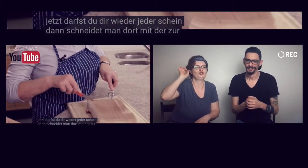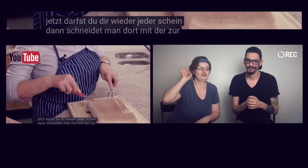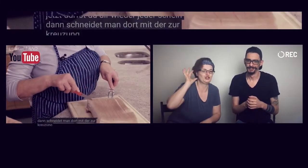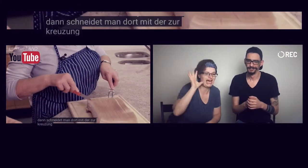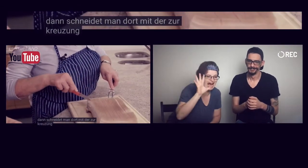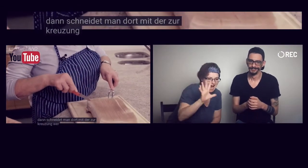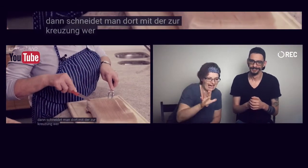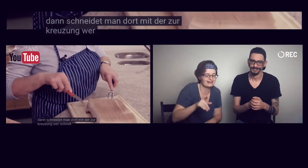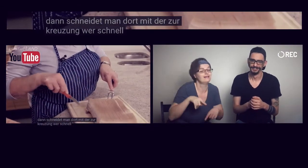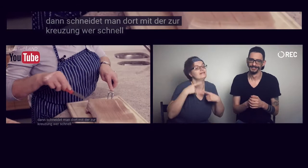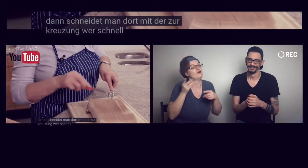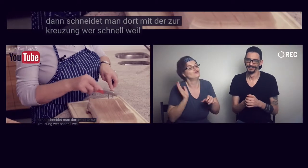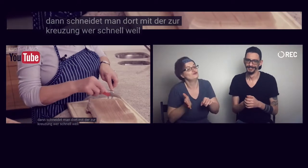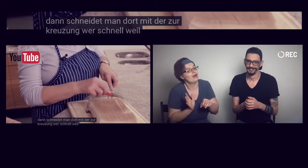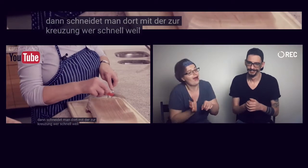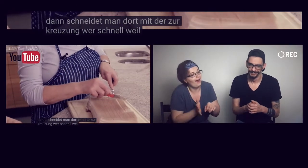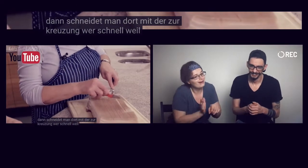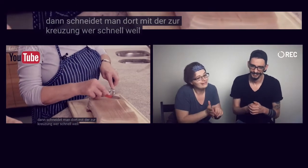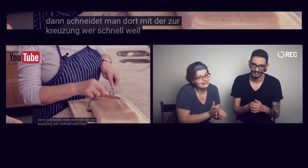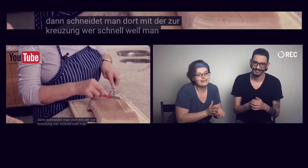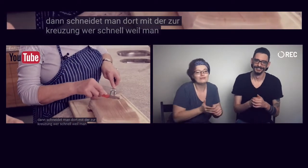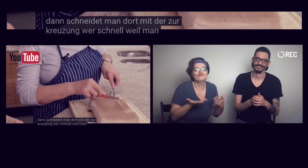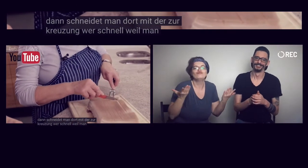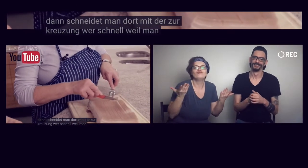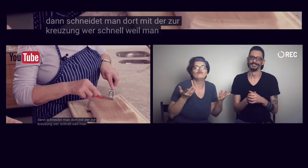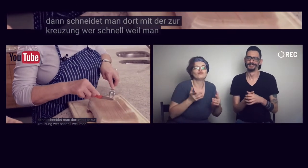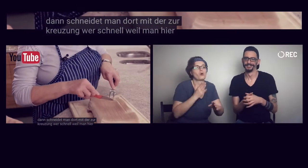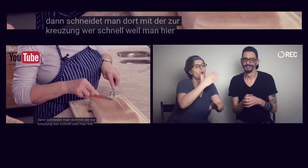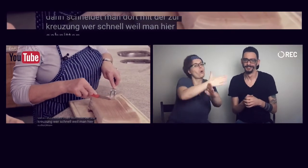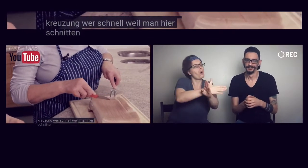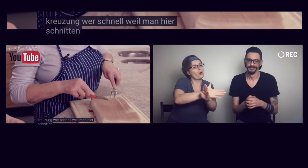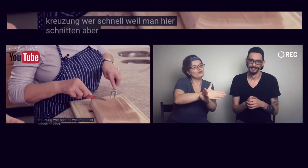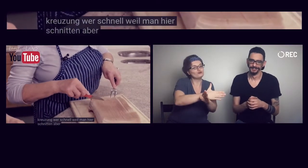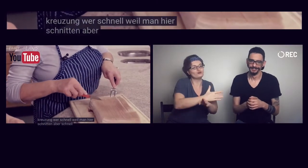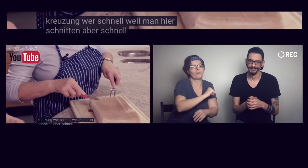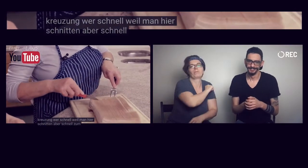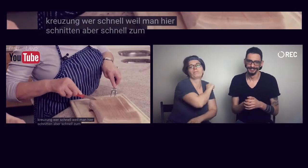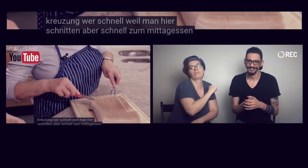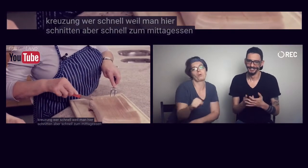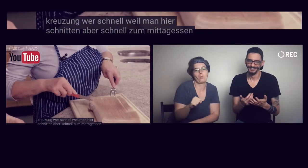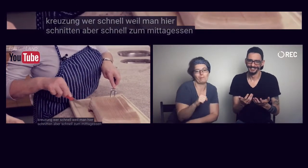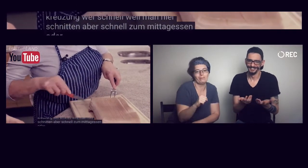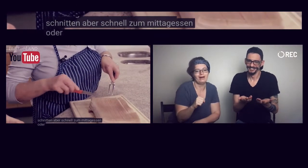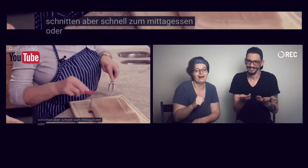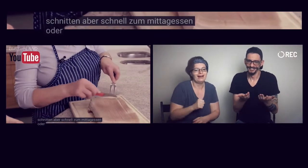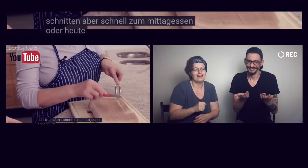[cut any single sunshine into pieces.] [At the intersection it's fast.]